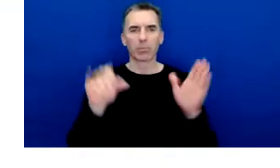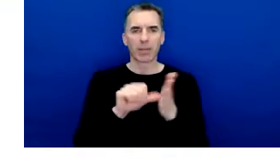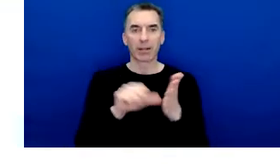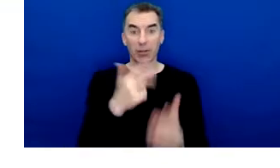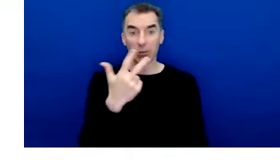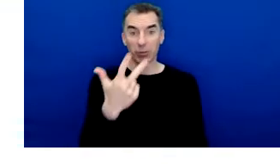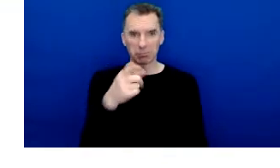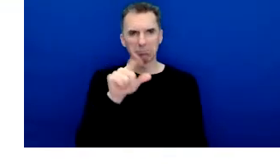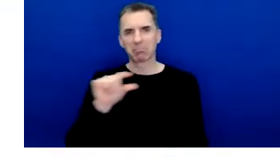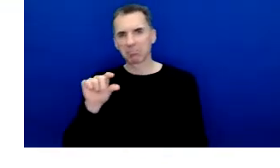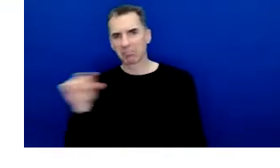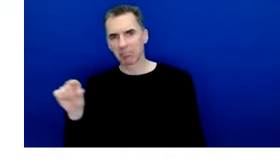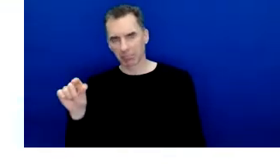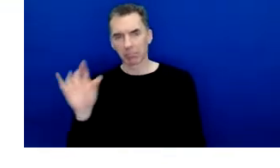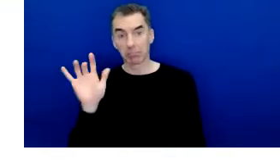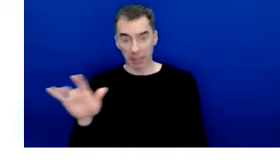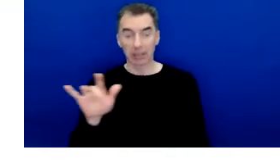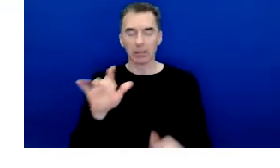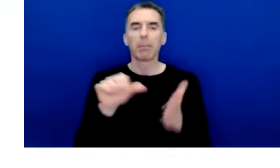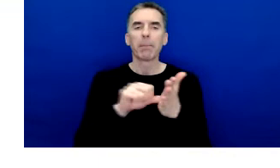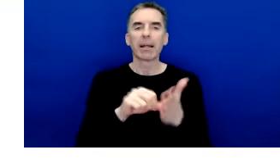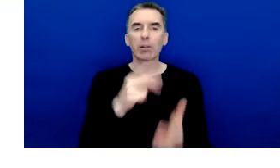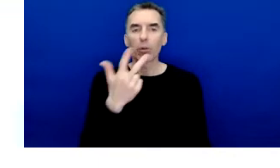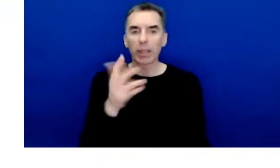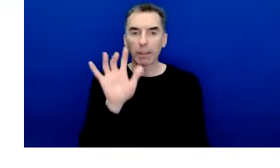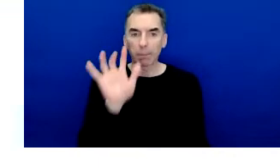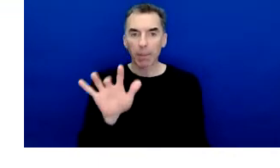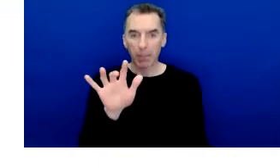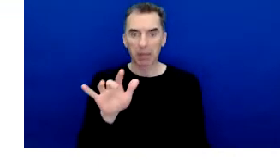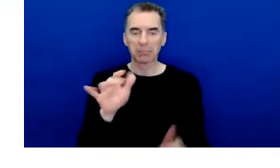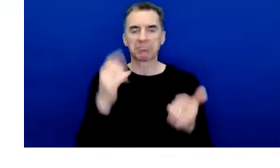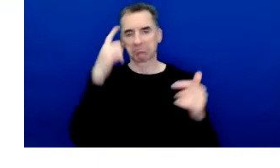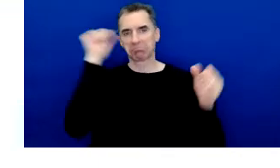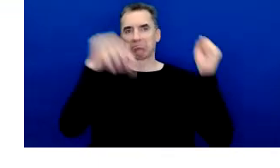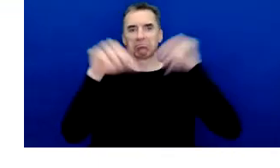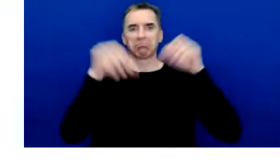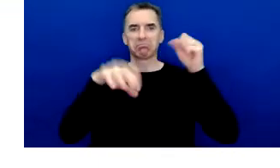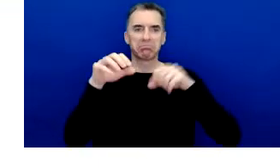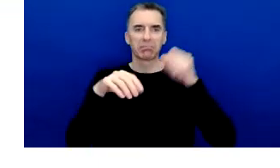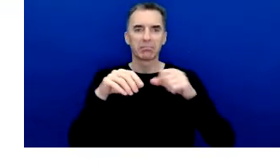and advance to page three and we can share some ideas what you do to create